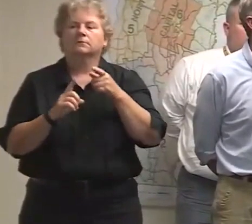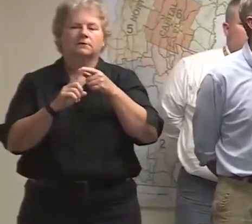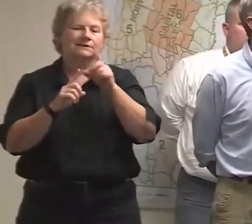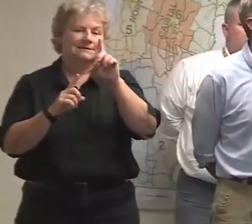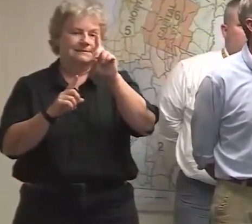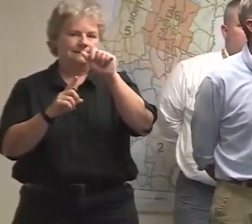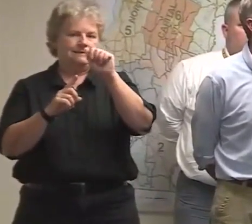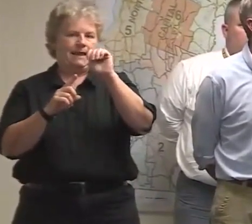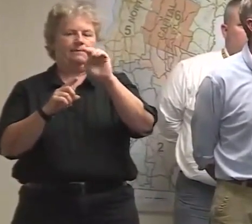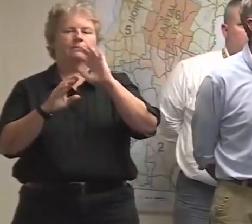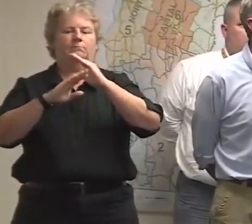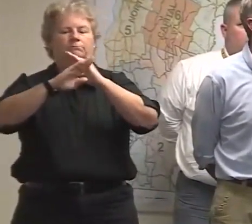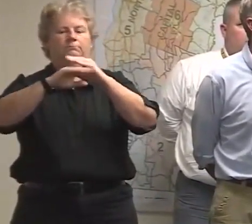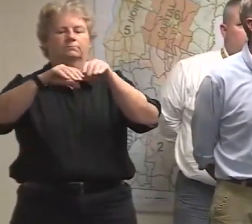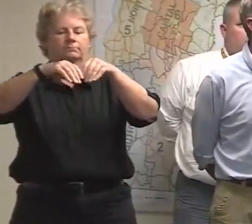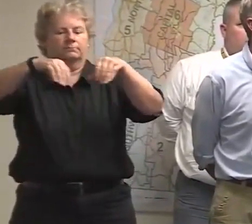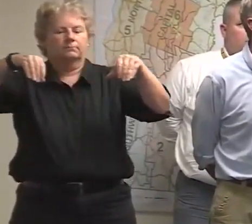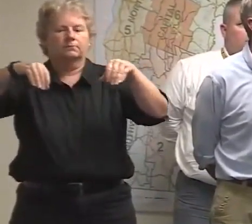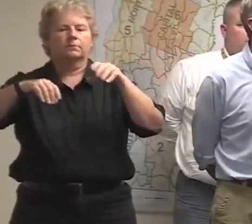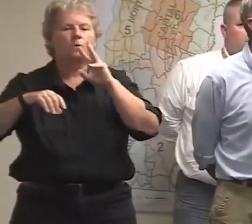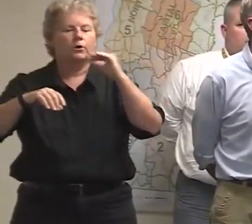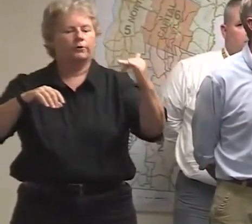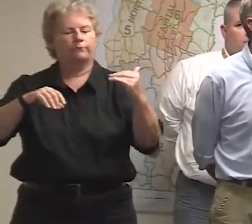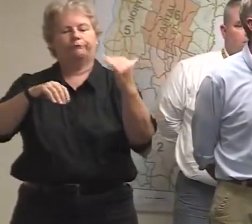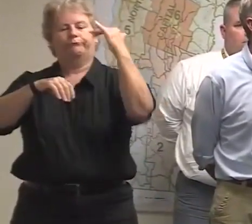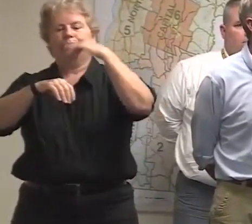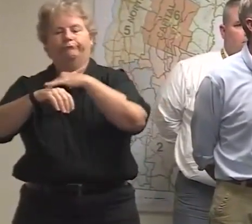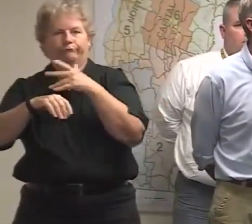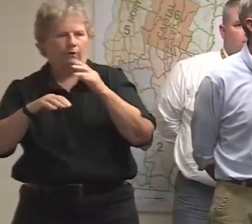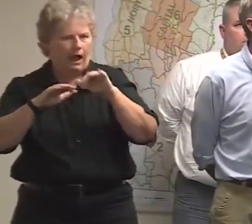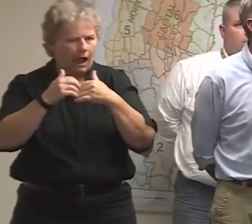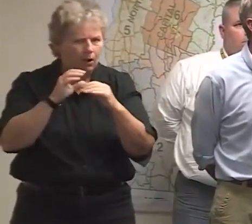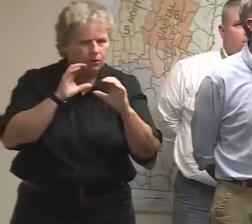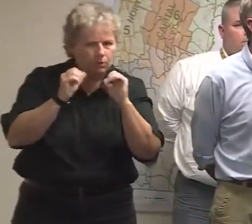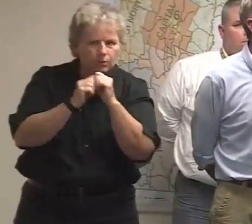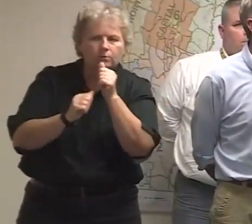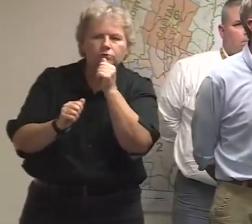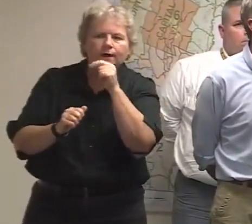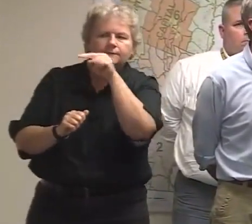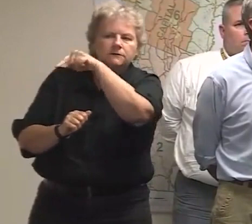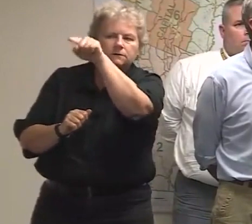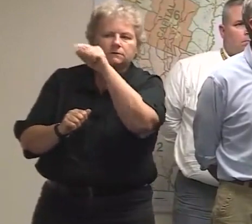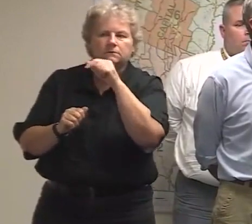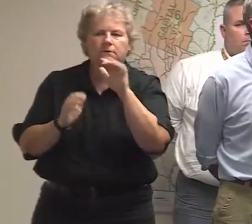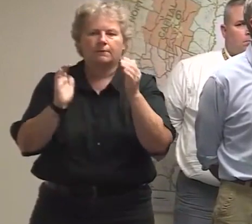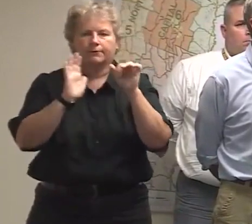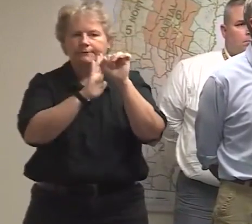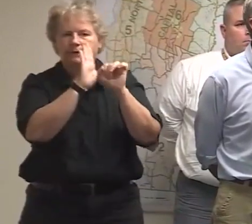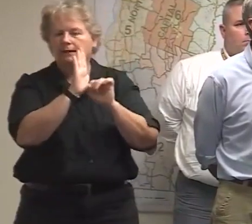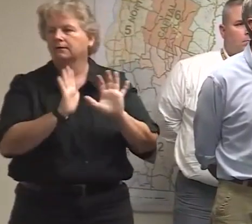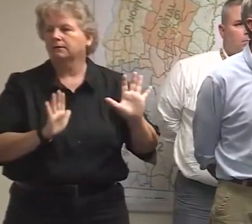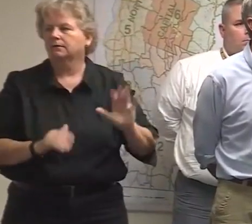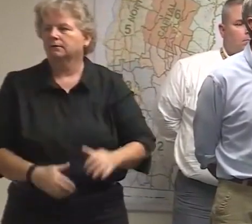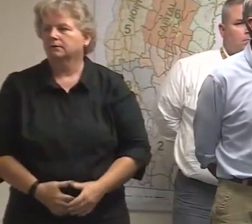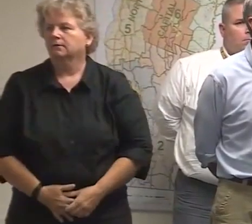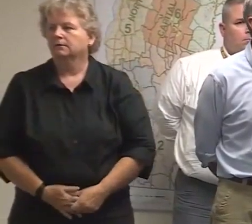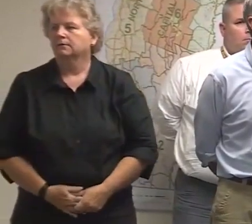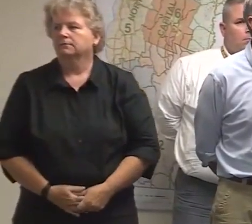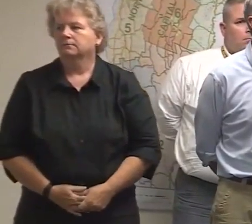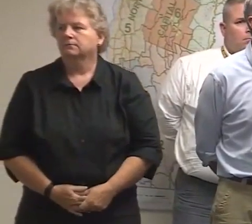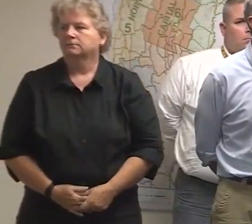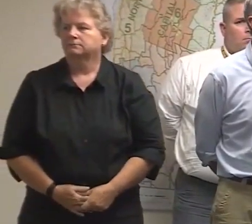SO WE HAVE JUST COMPLETED OUTREACH TO, LIKE I SAID, THE OF THE DAMS THAT ARE MUNICIPAL AND PRIVATELY OWNED.